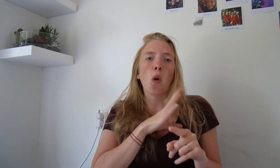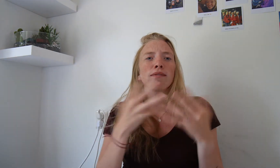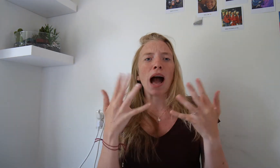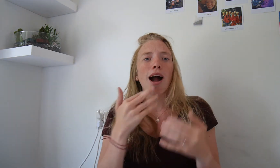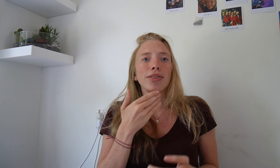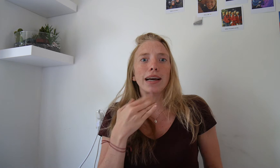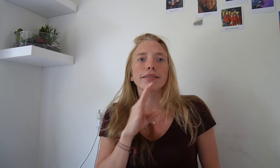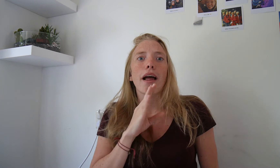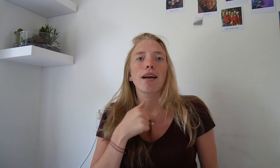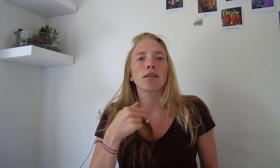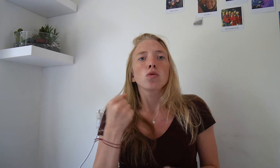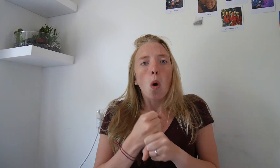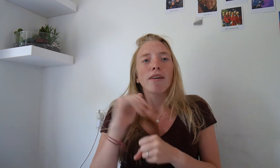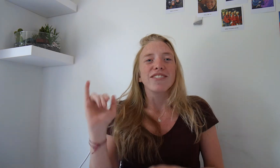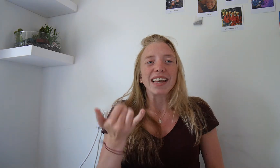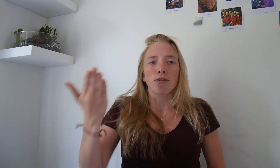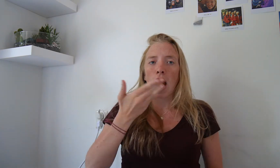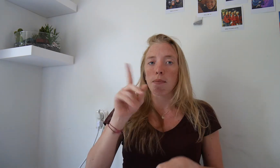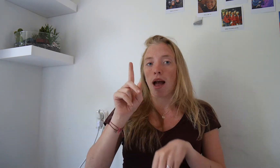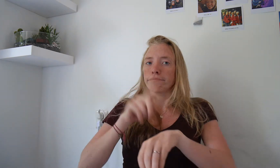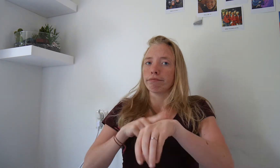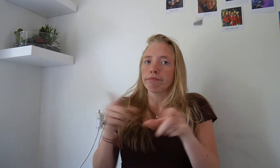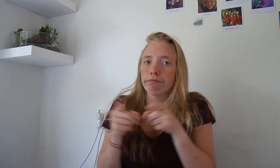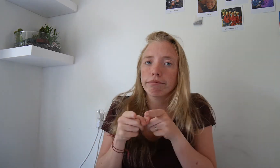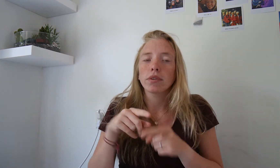And it is also very useful, because I hardly ever have the time to anwer all the questions I get.